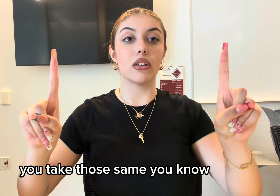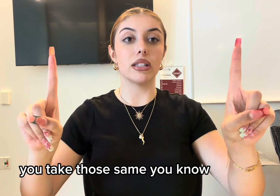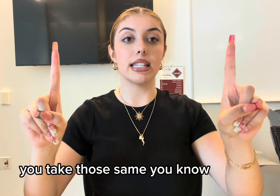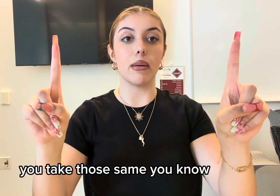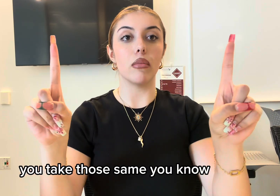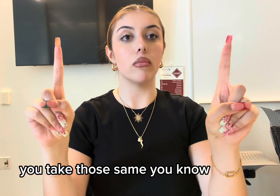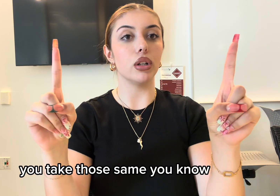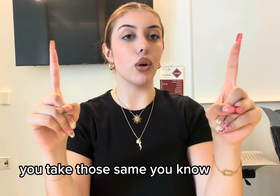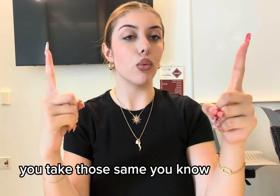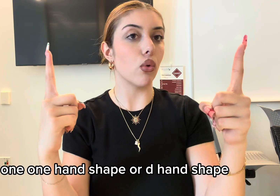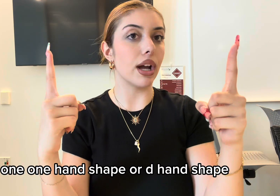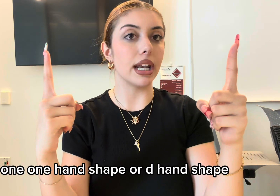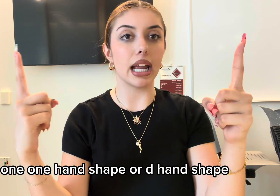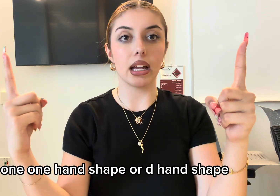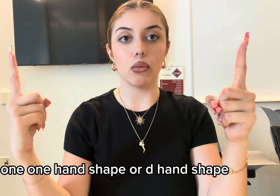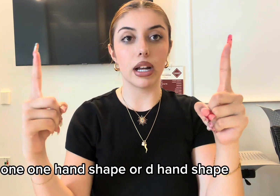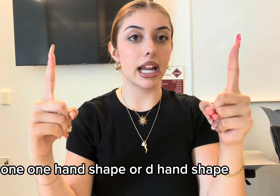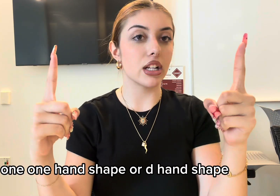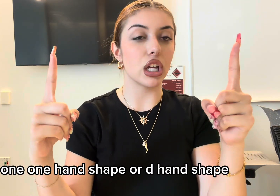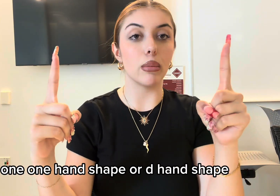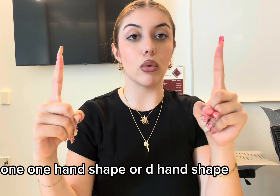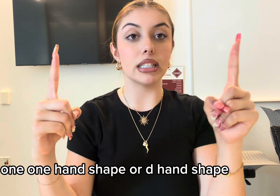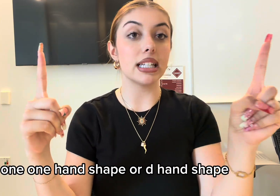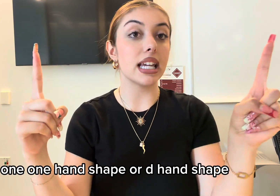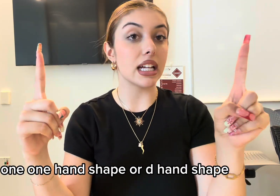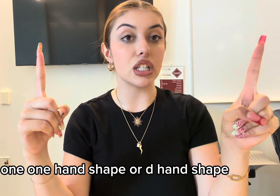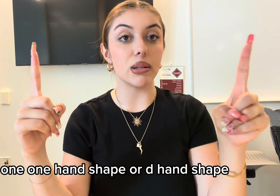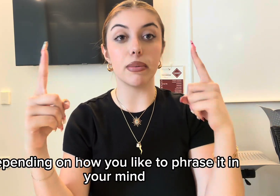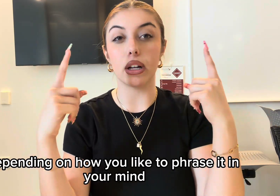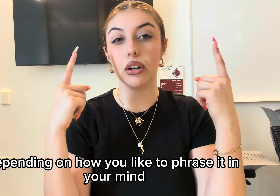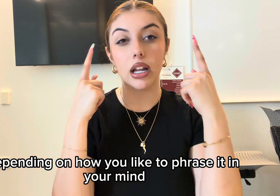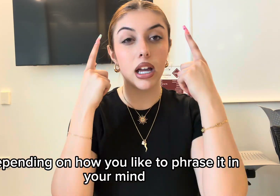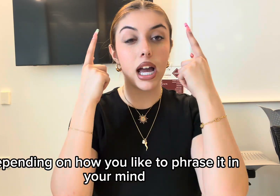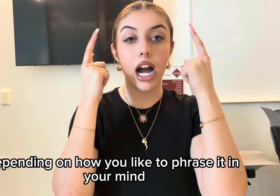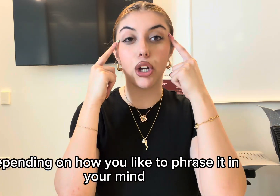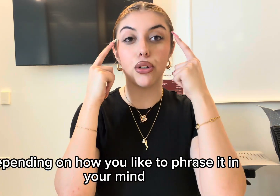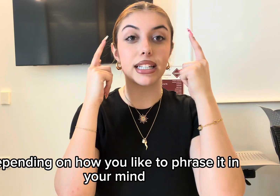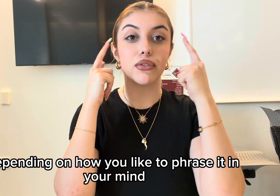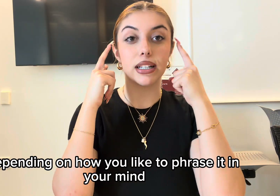those same, you know, one one hand shape or D hand shape, depending on how you like to phrase